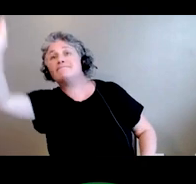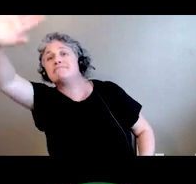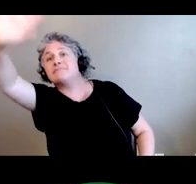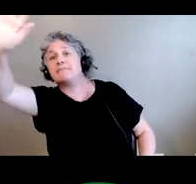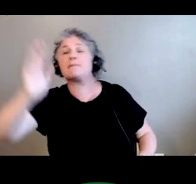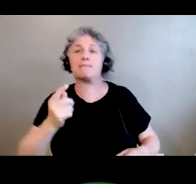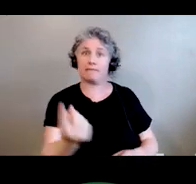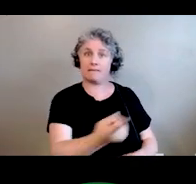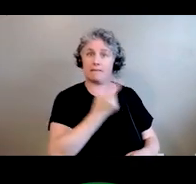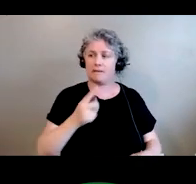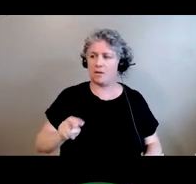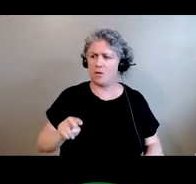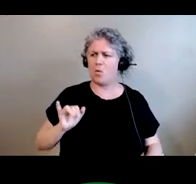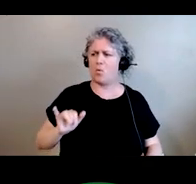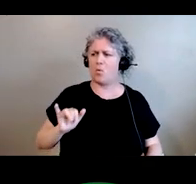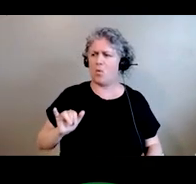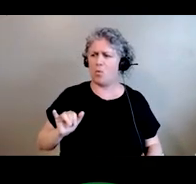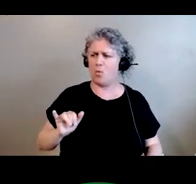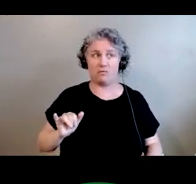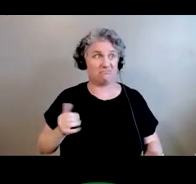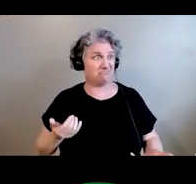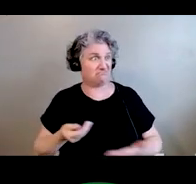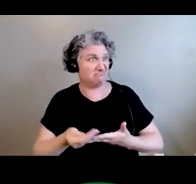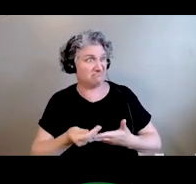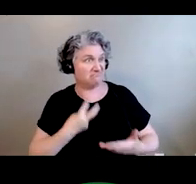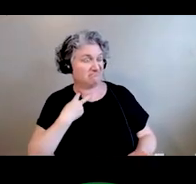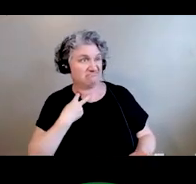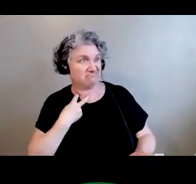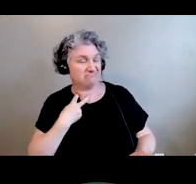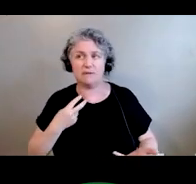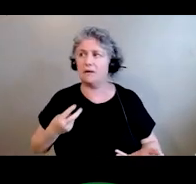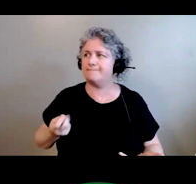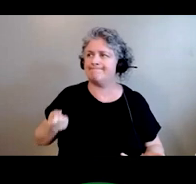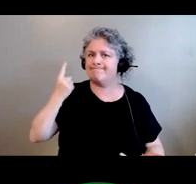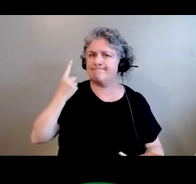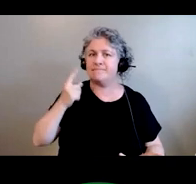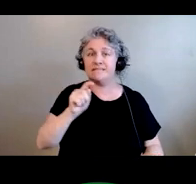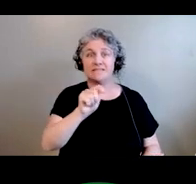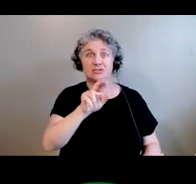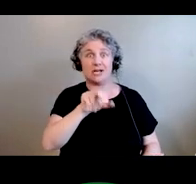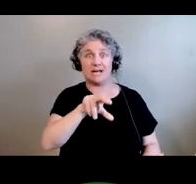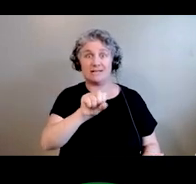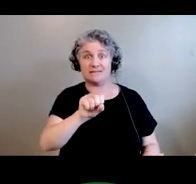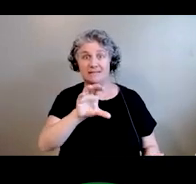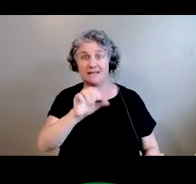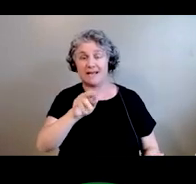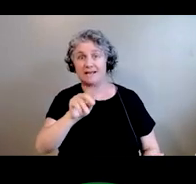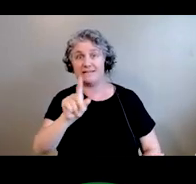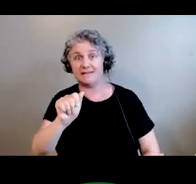We've been doing it for a few years with access now. And, we've started to team up every single